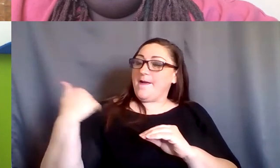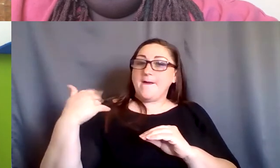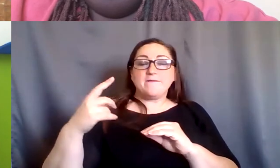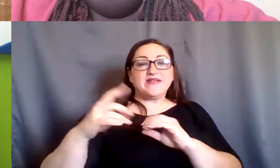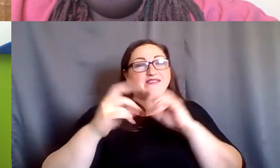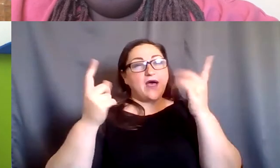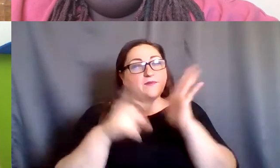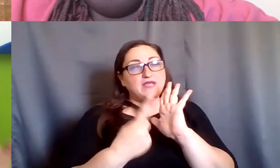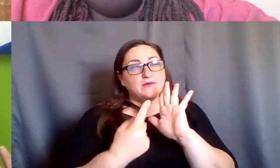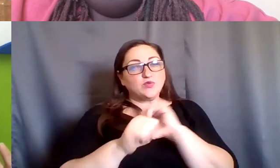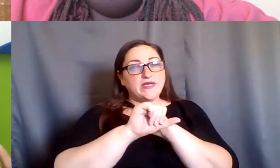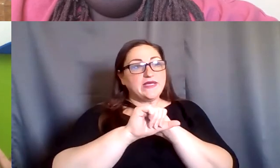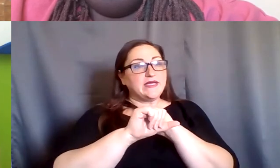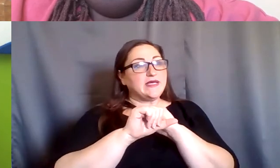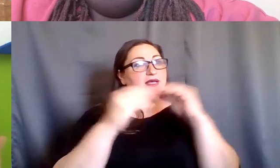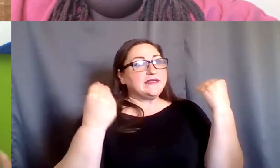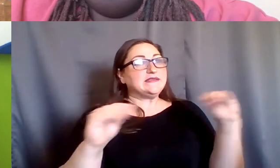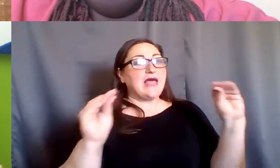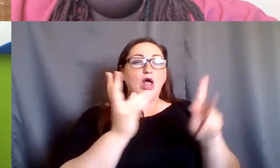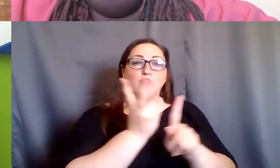the more accessible we make it, it really does benefit everyone.